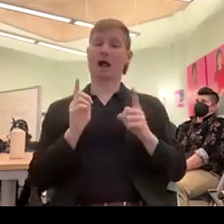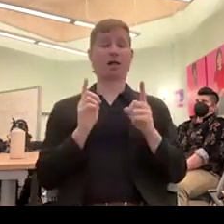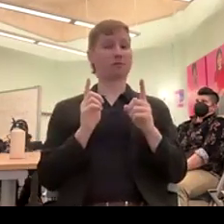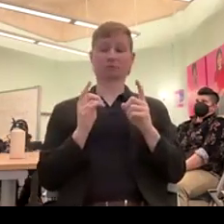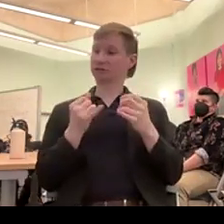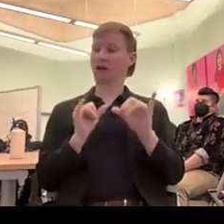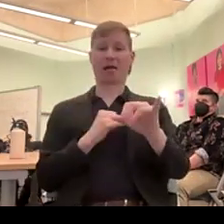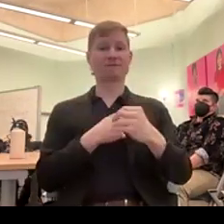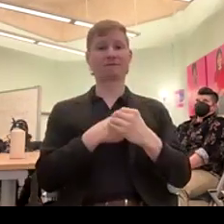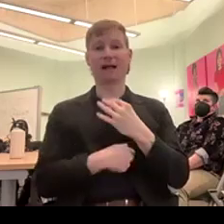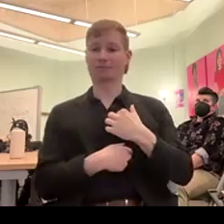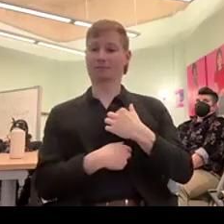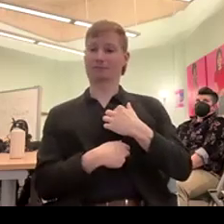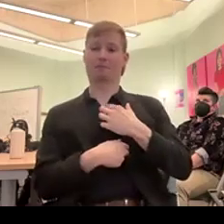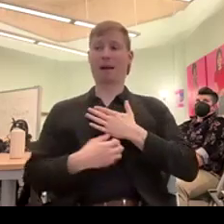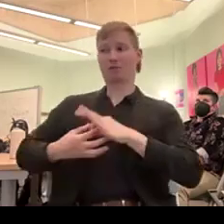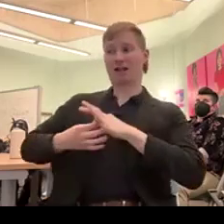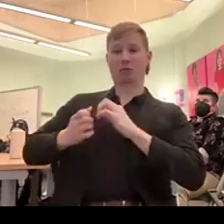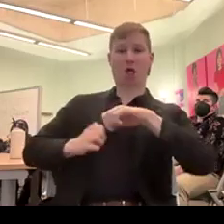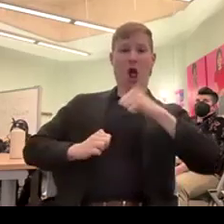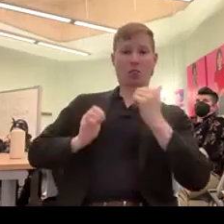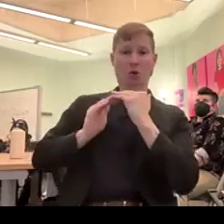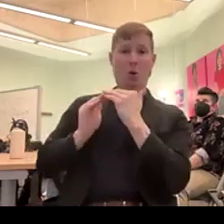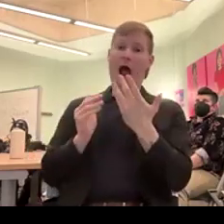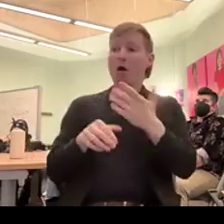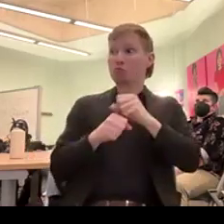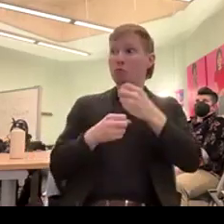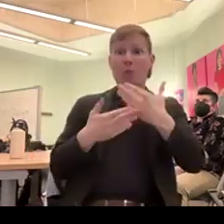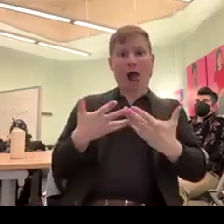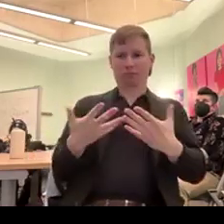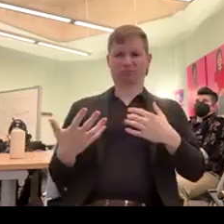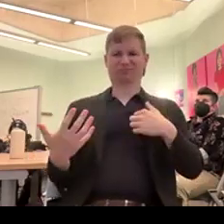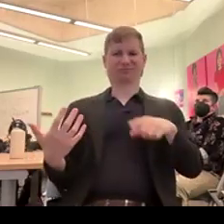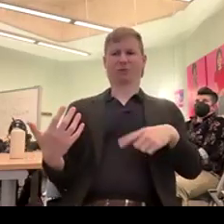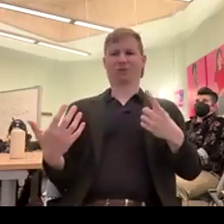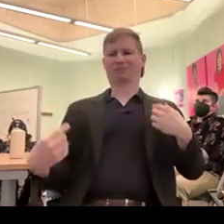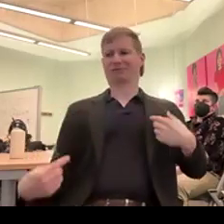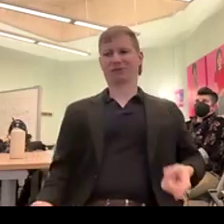the disability part of it, but it's definitely affected my relationships with others. I work,